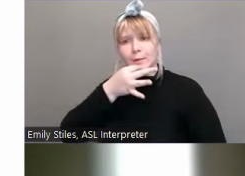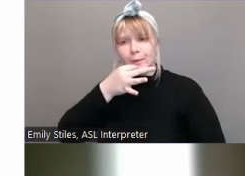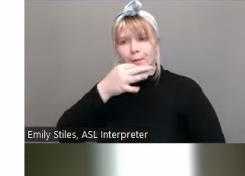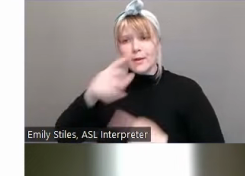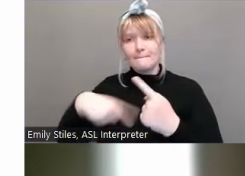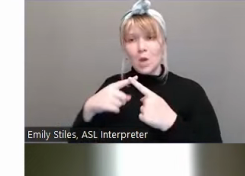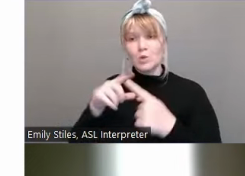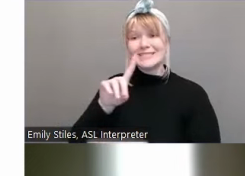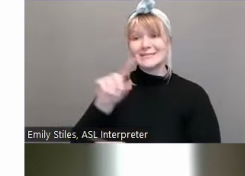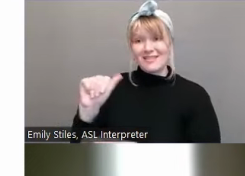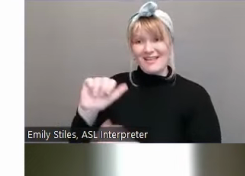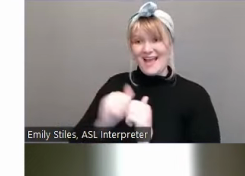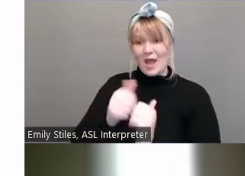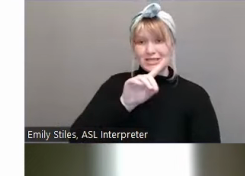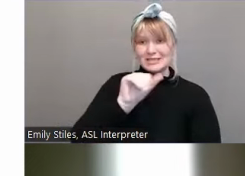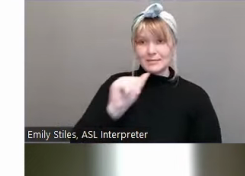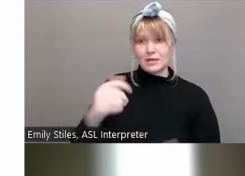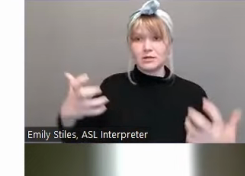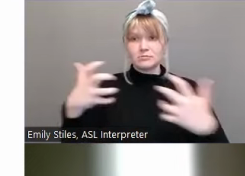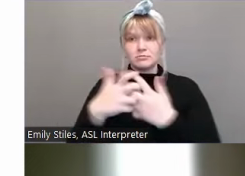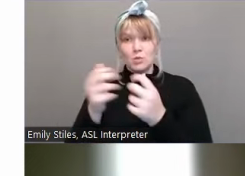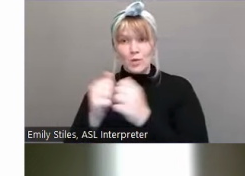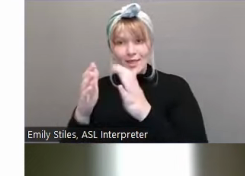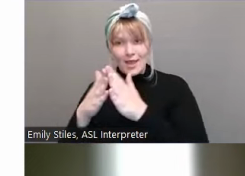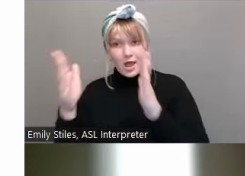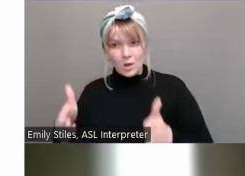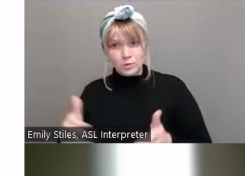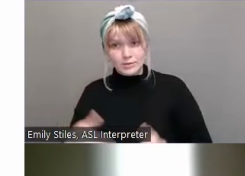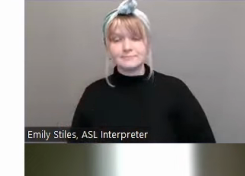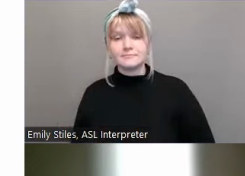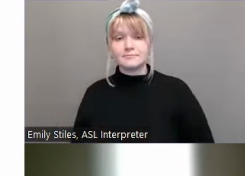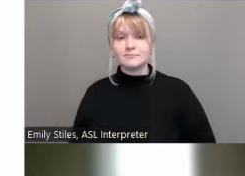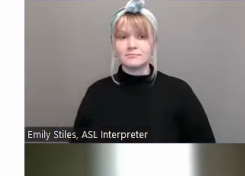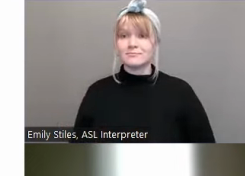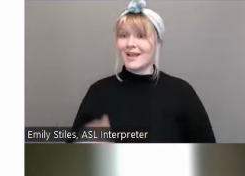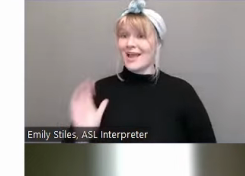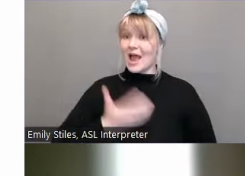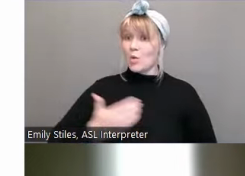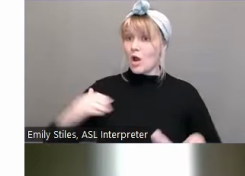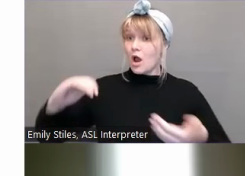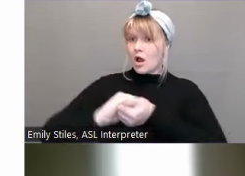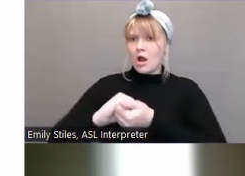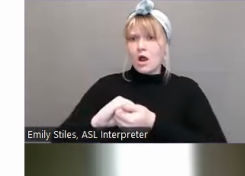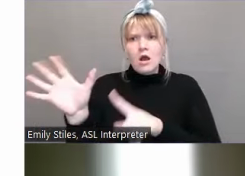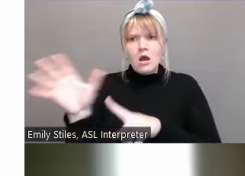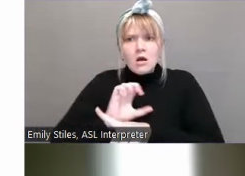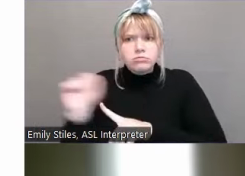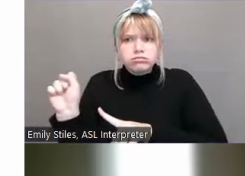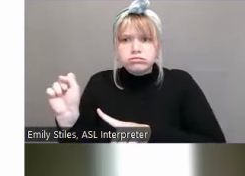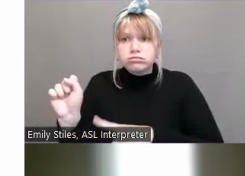The partnership proved so fruitful we were actually asked to join the CoC board, which